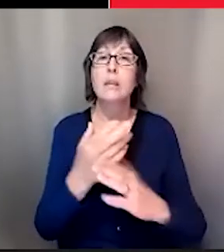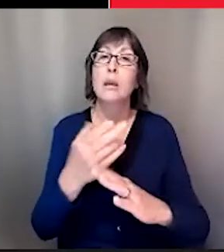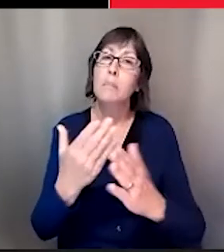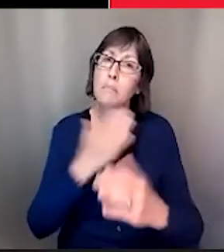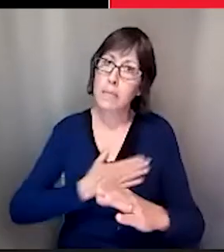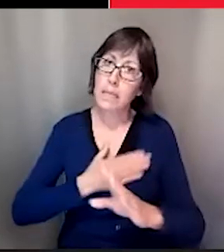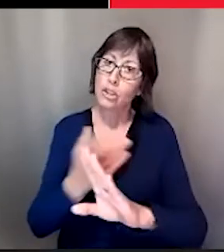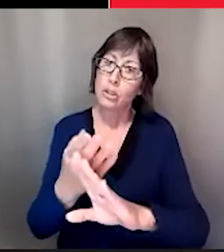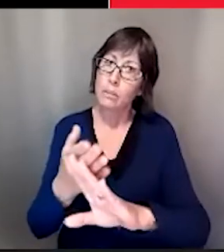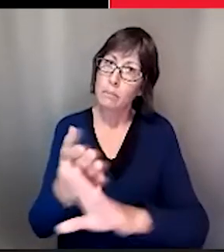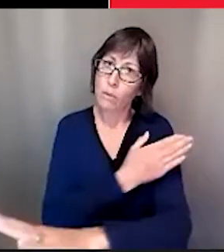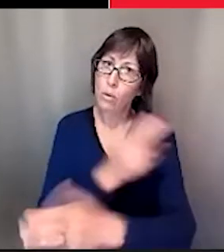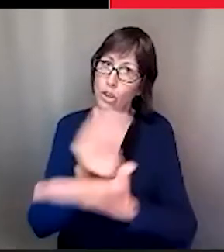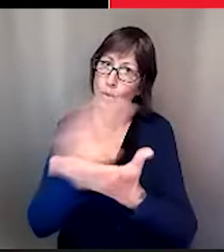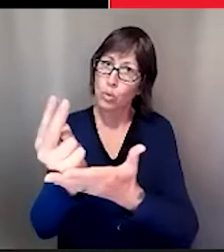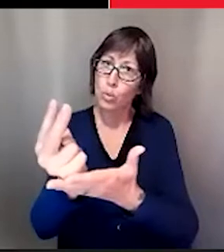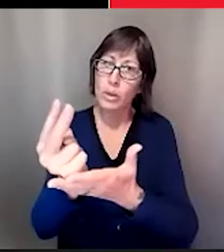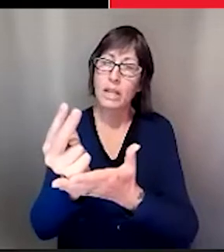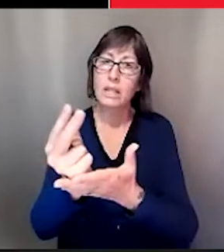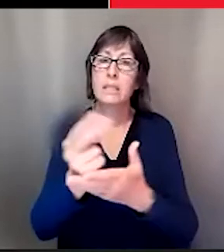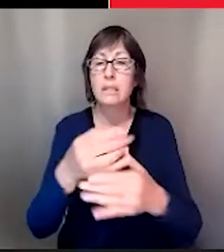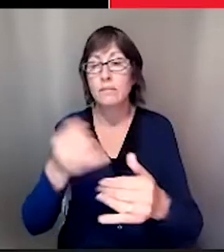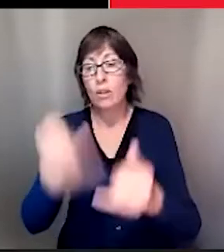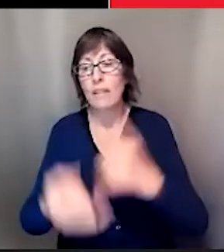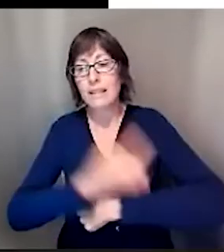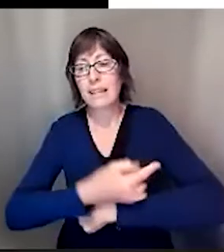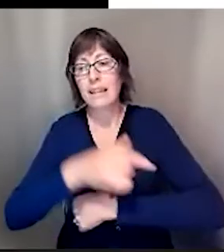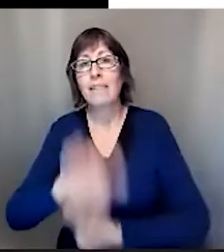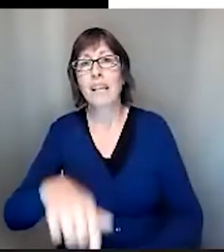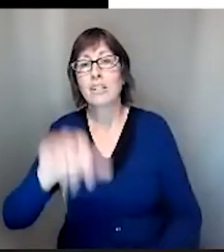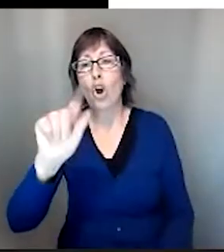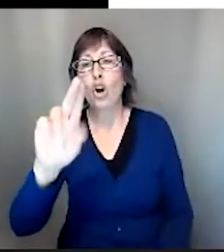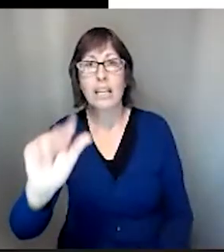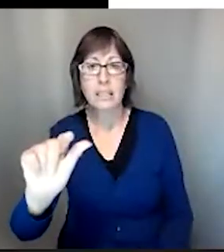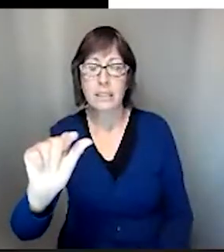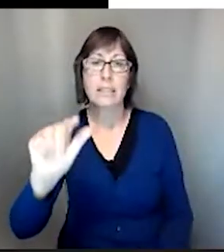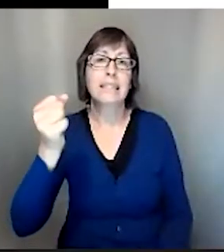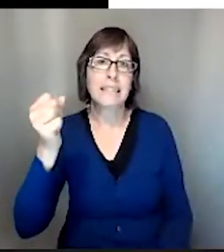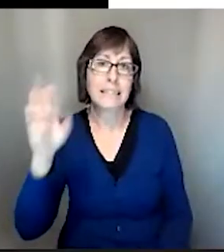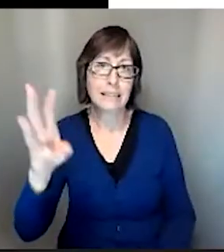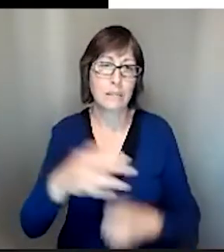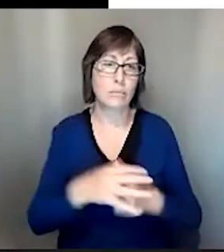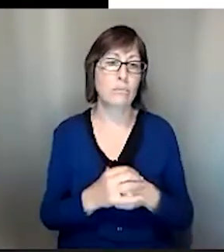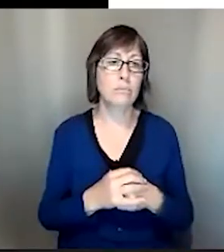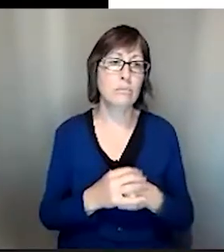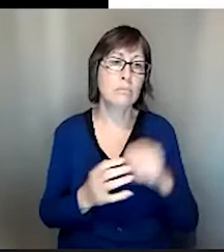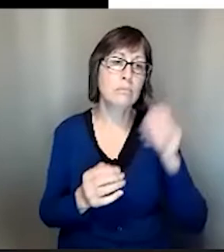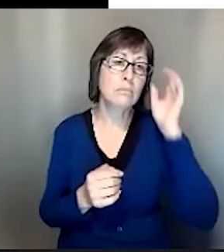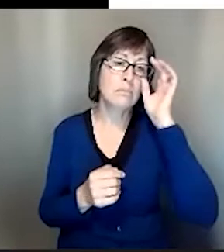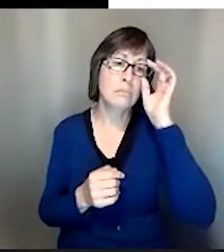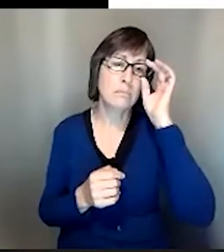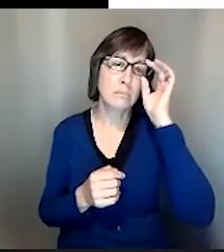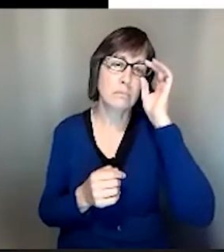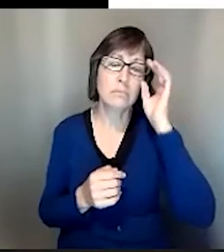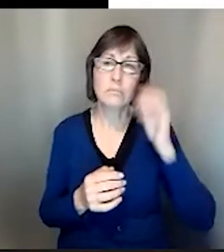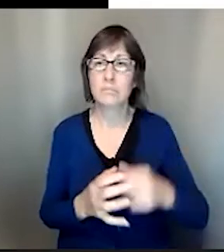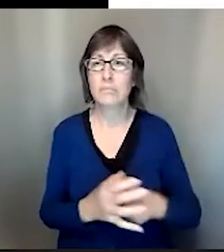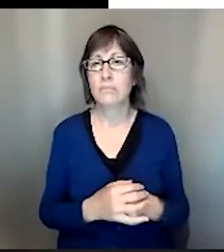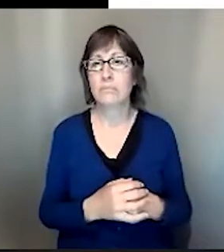deadline, which is the 16th of August.